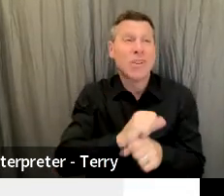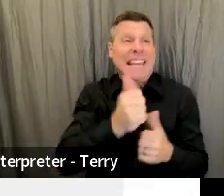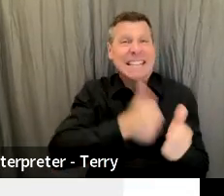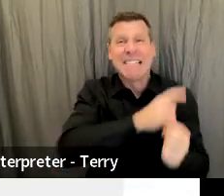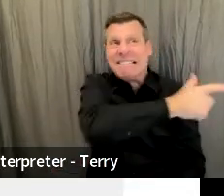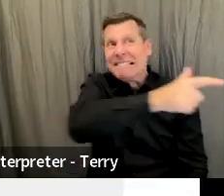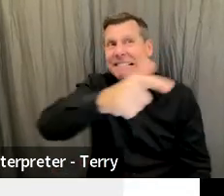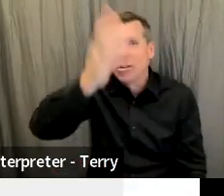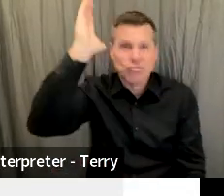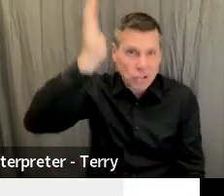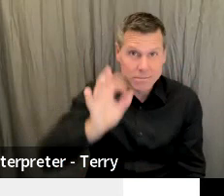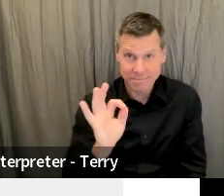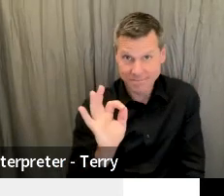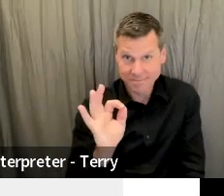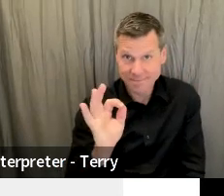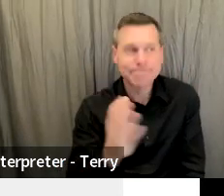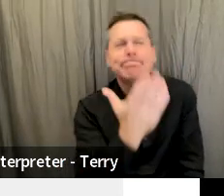I know. Yeah. Thank you.